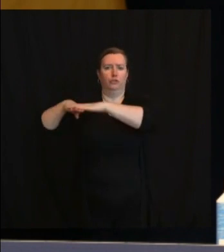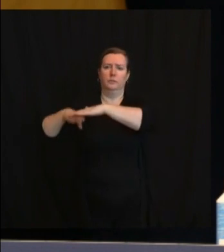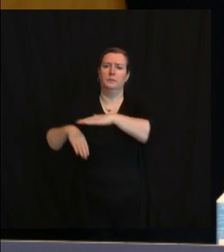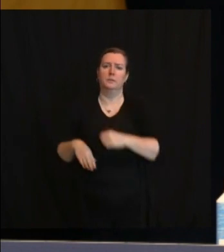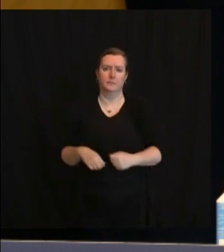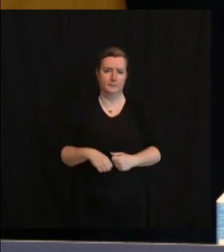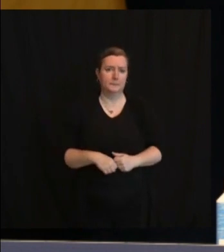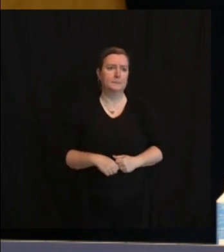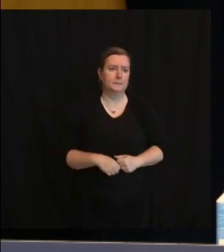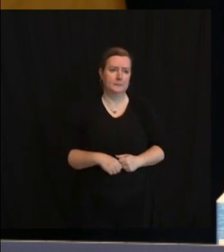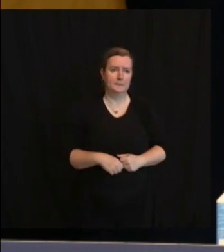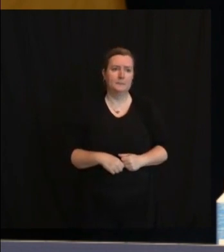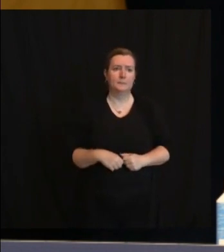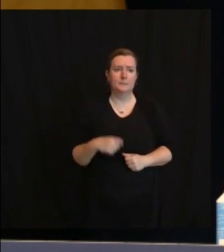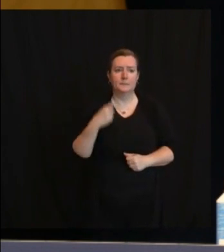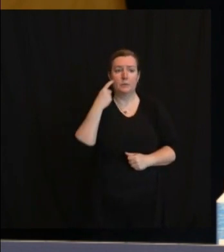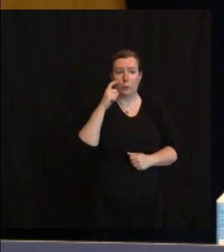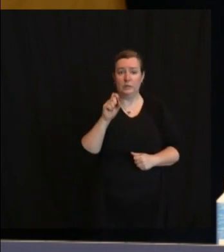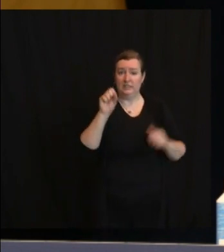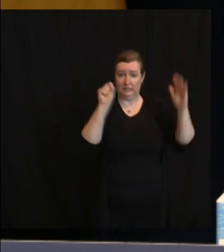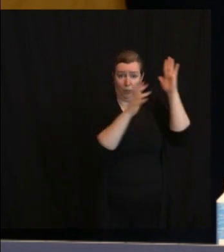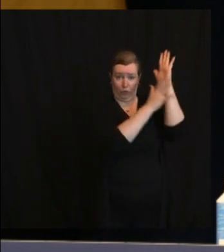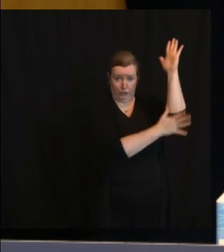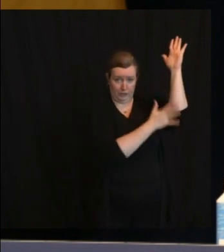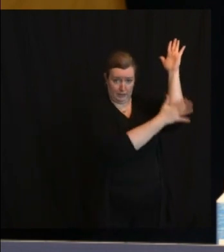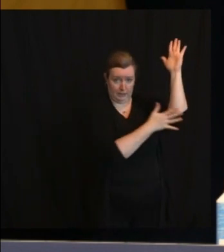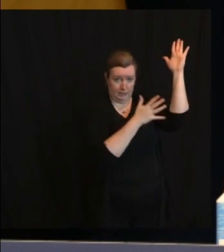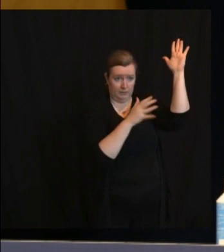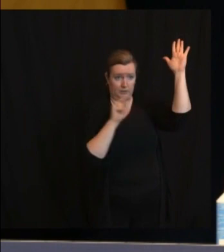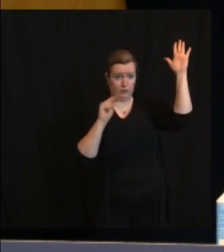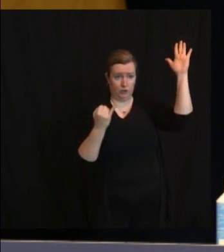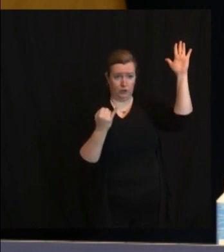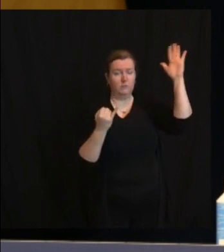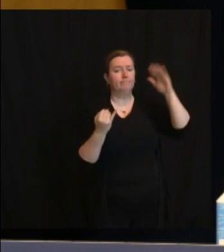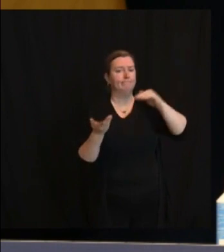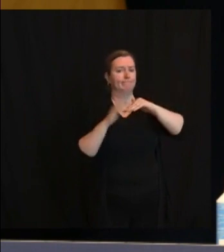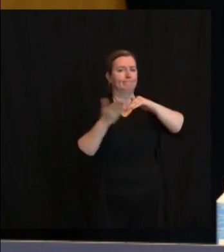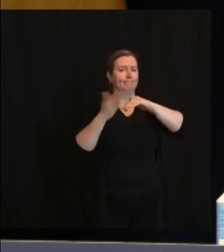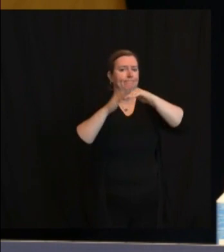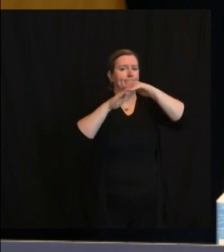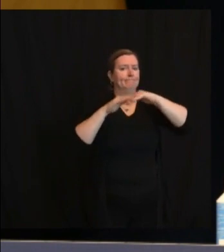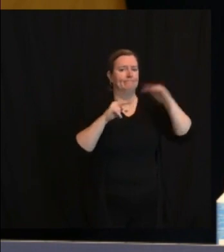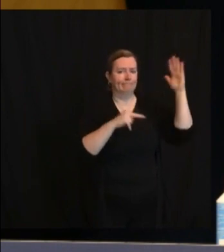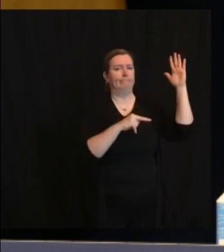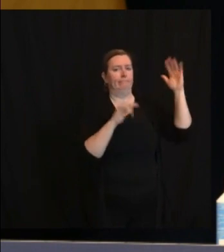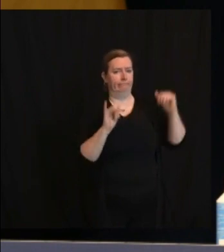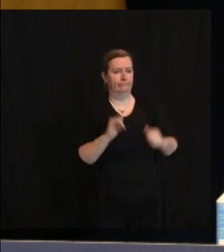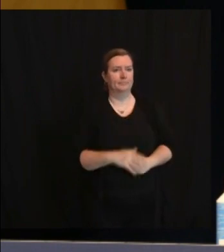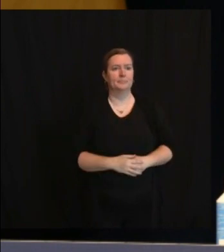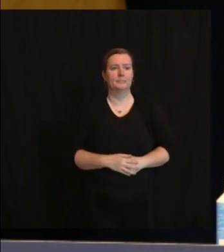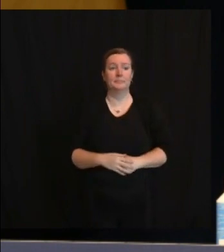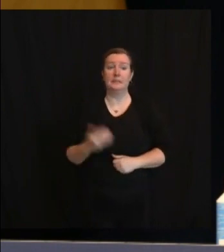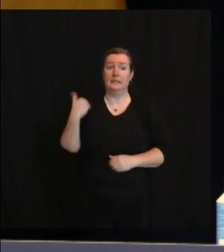CENTRAL REGION 0 REPORTED LAST EVENING THAT THE INTENSIVE CARE BEDS WERE TOTALLY FULL.